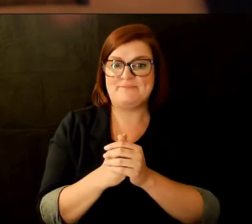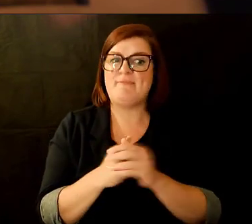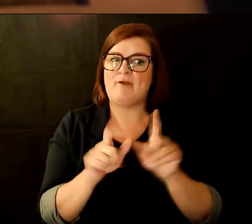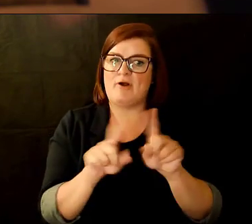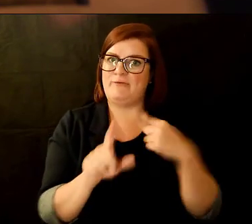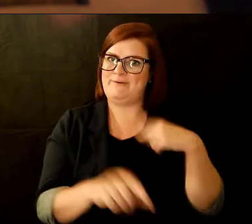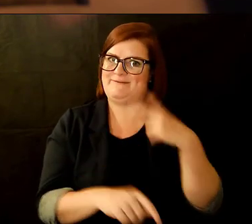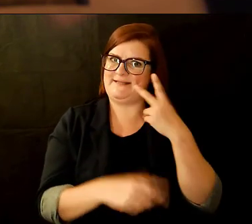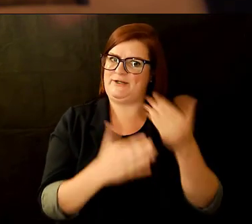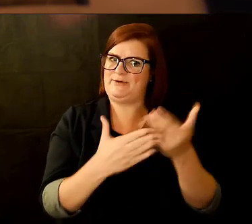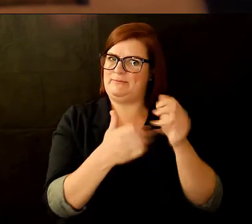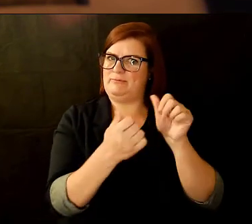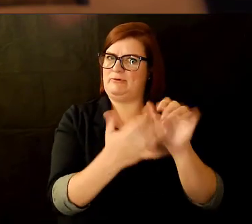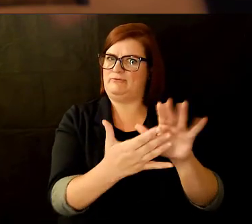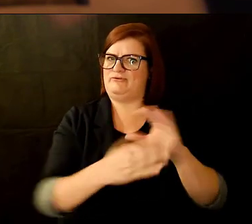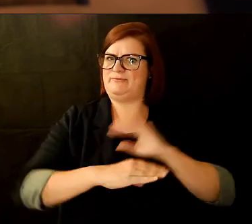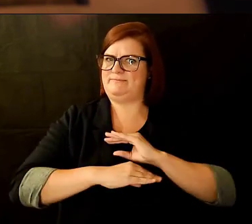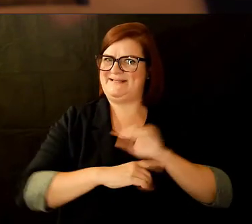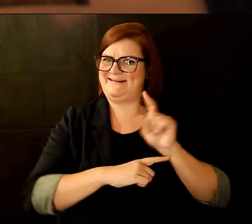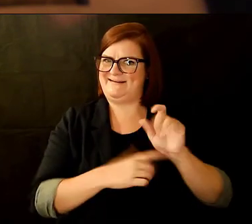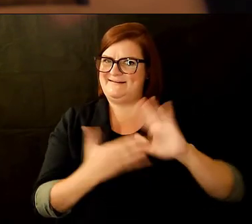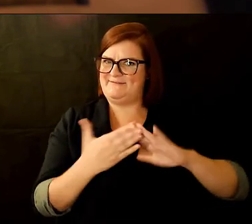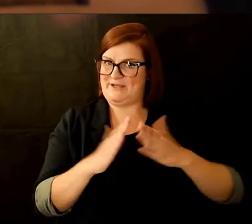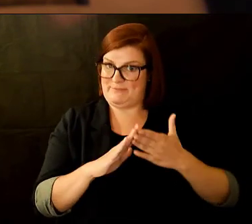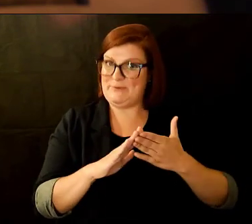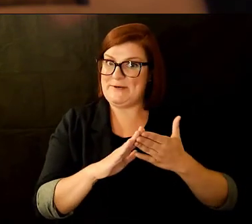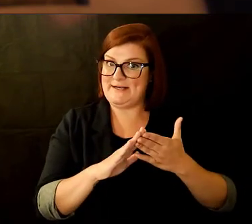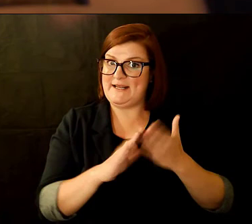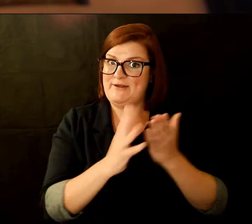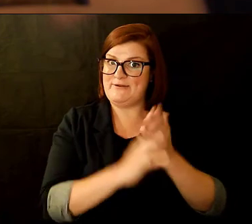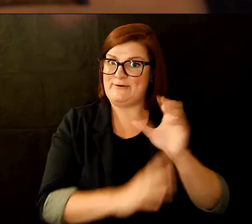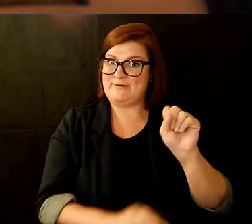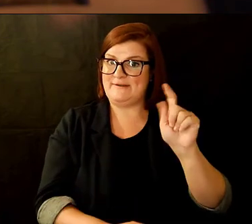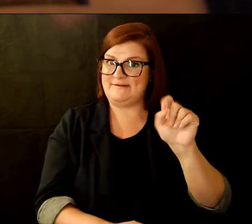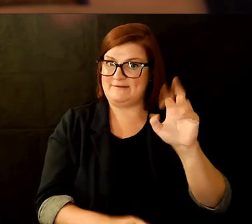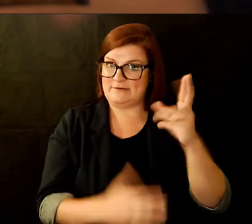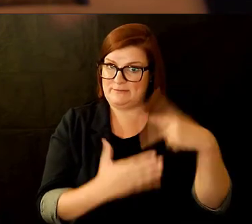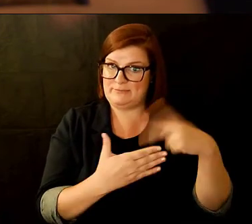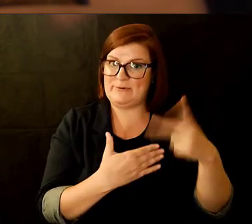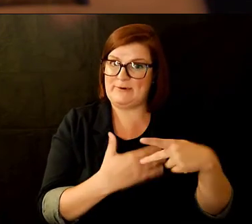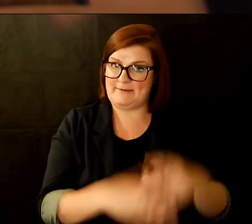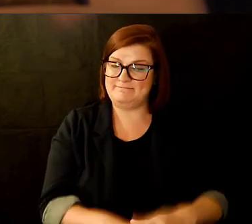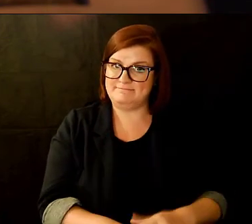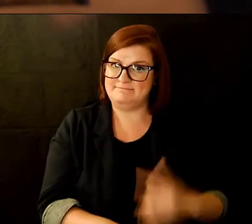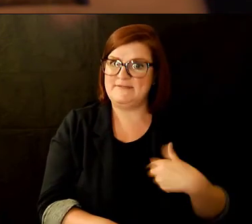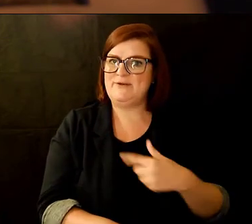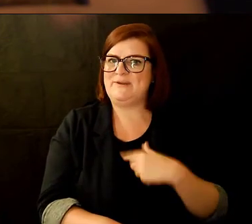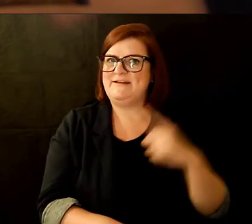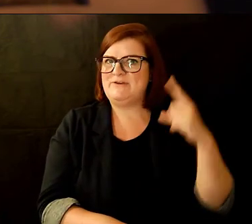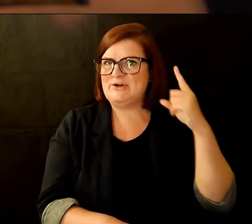the needs of the community through the STAR program, and we have heard from a few truly remarkable people